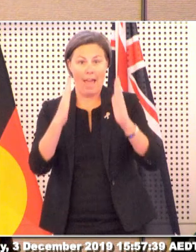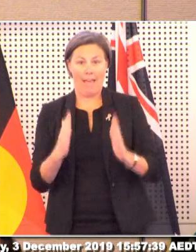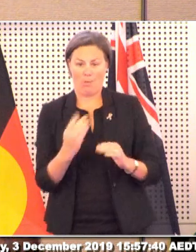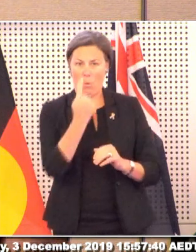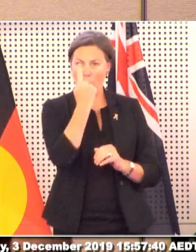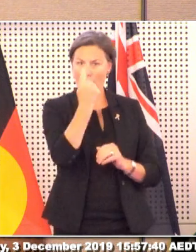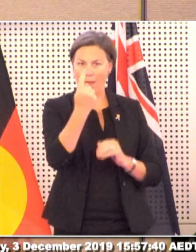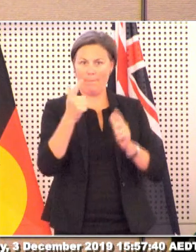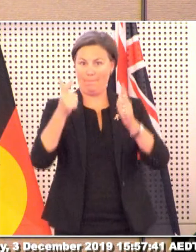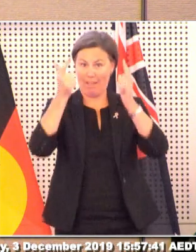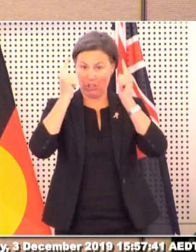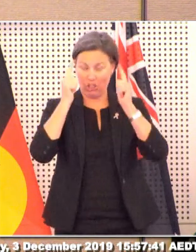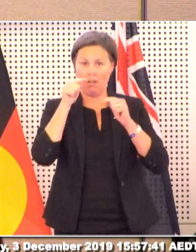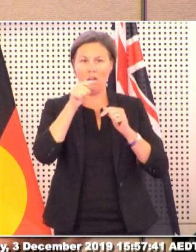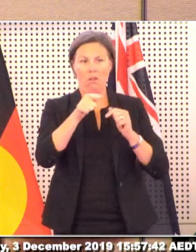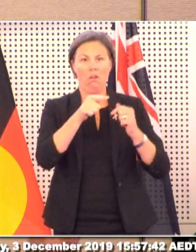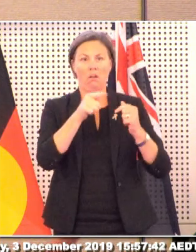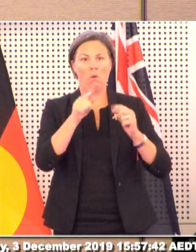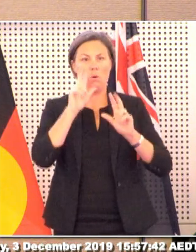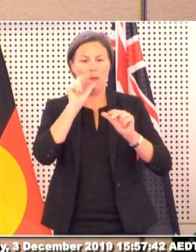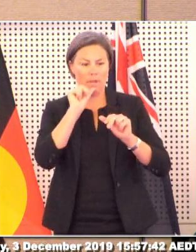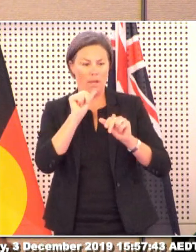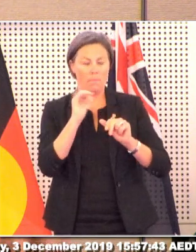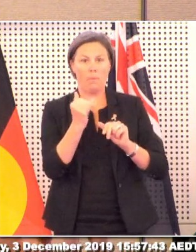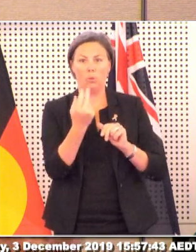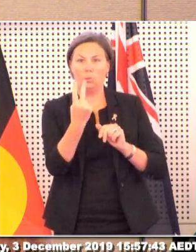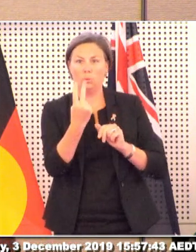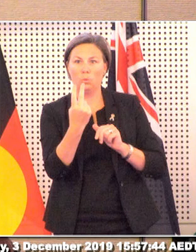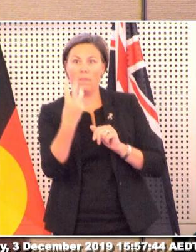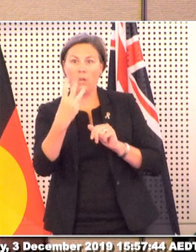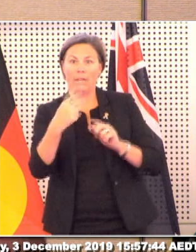responsible for at least two or three group homes and so there’s limited time,